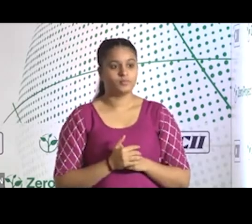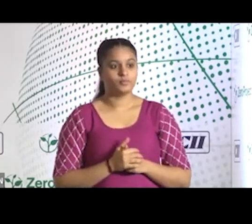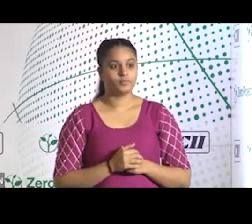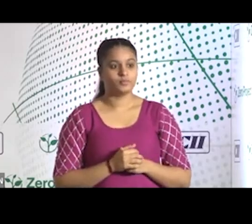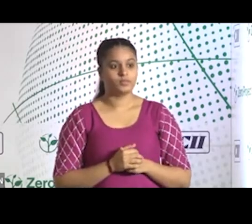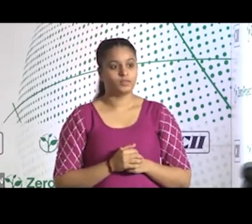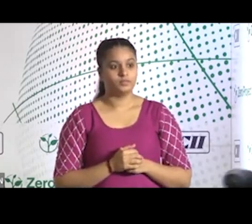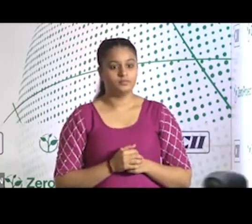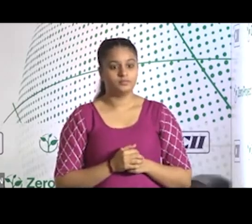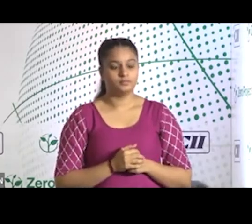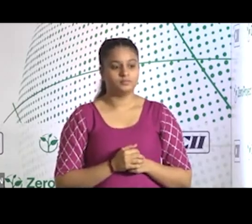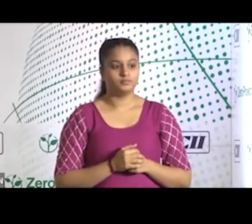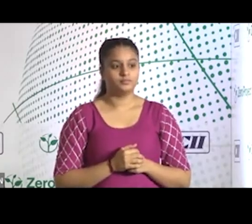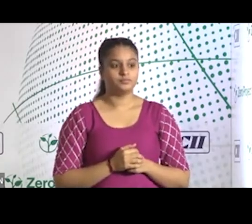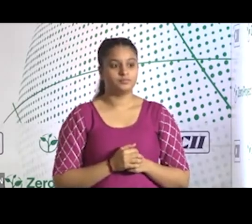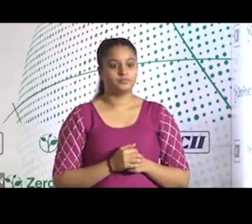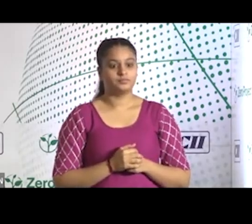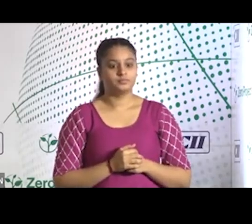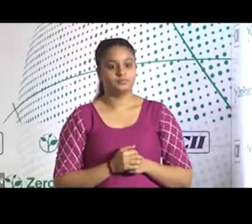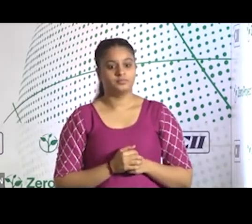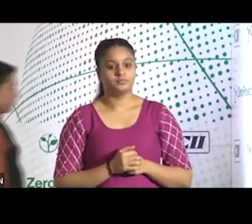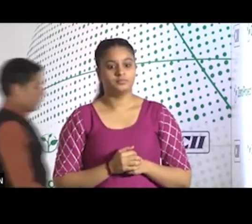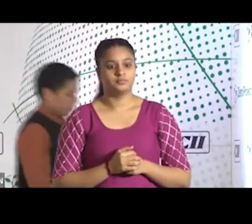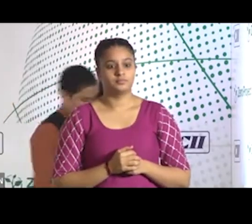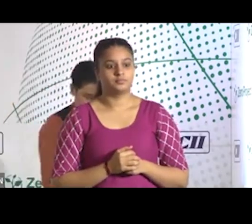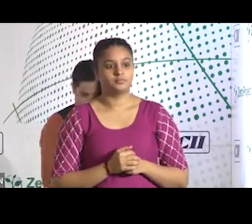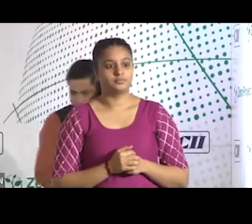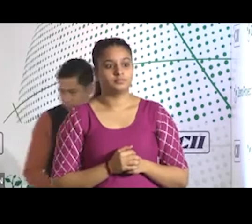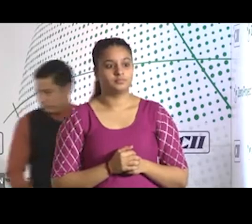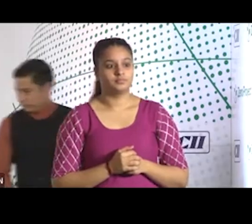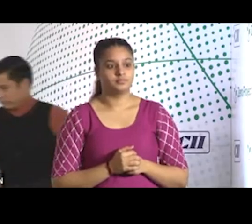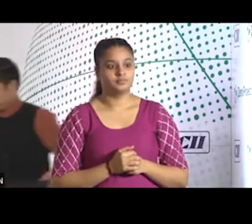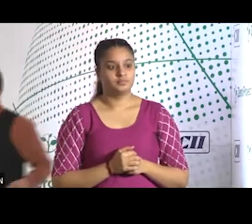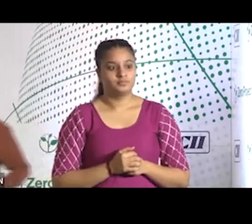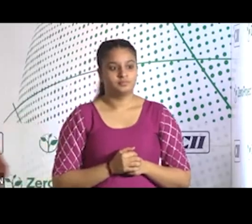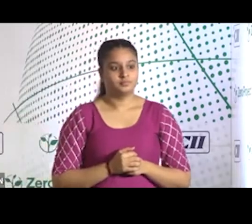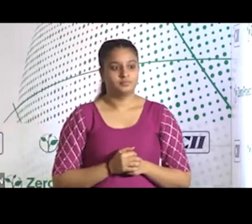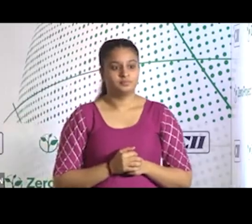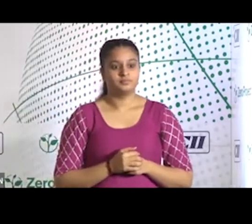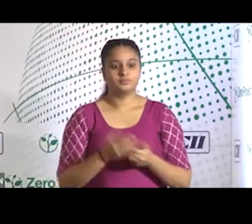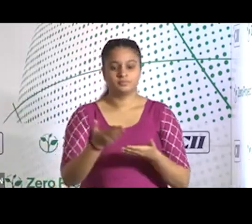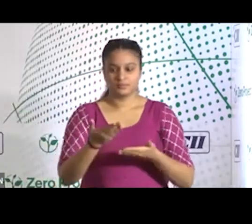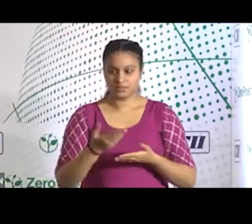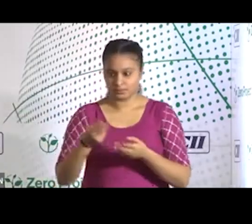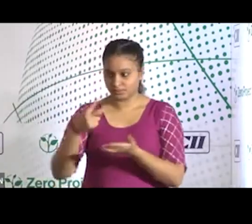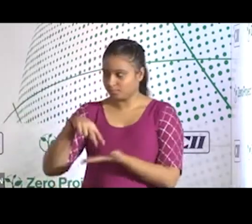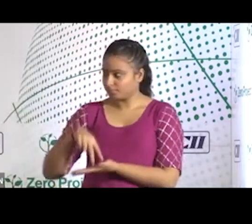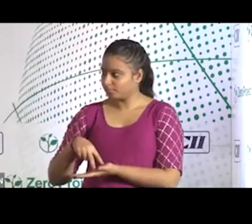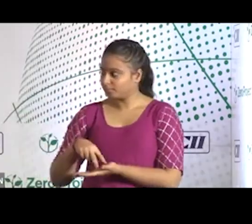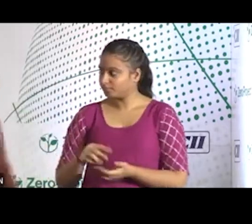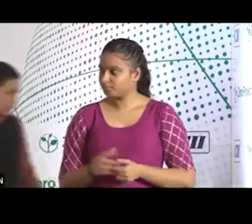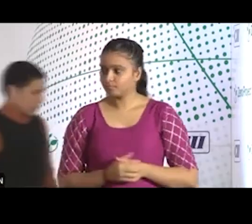to moderate the conversation on impact investing in India. And we have you on stage, please.